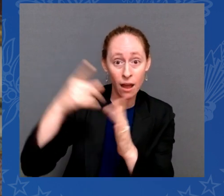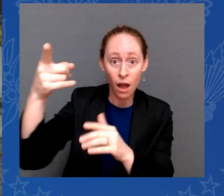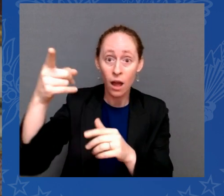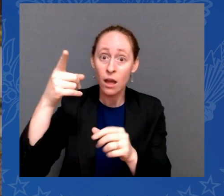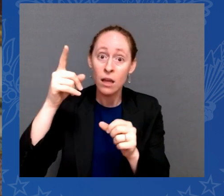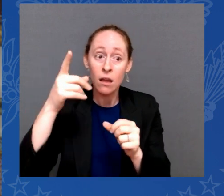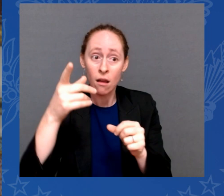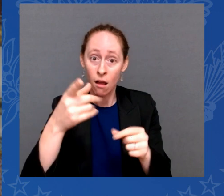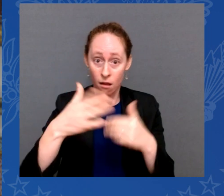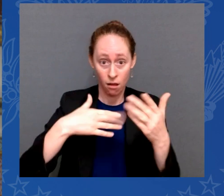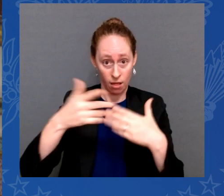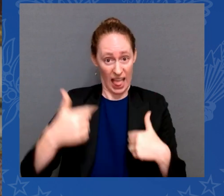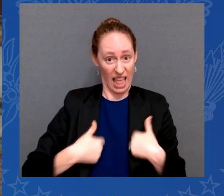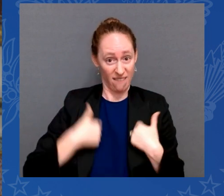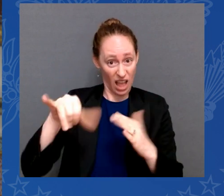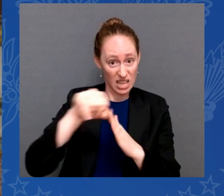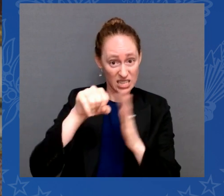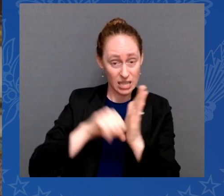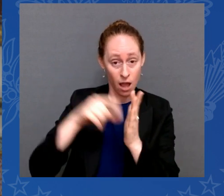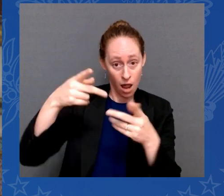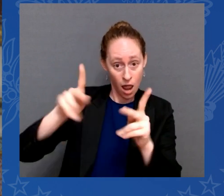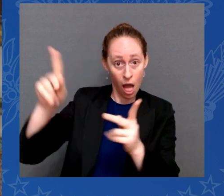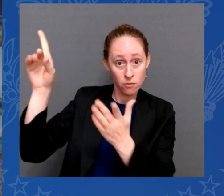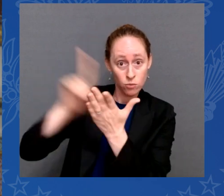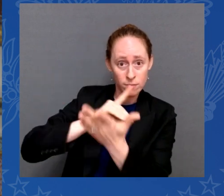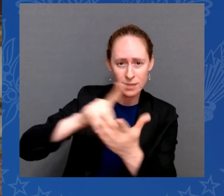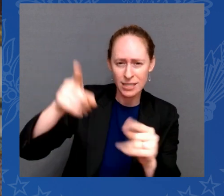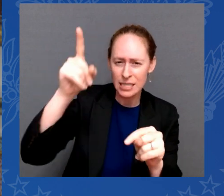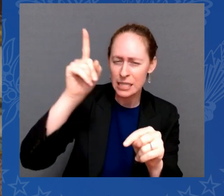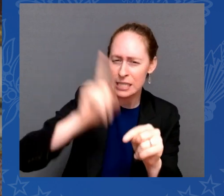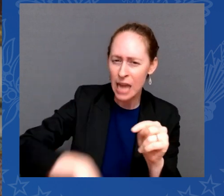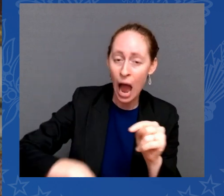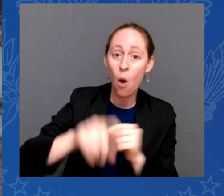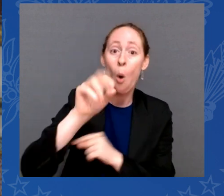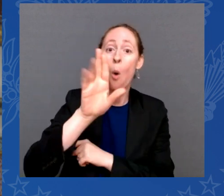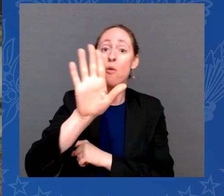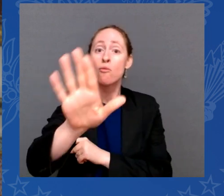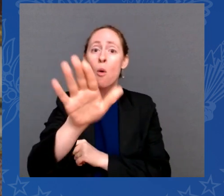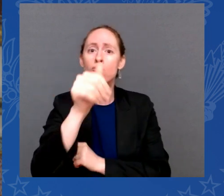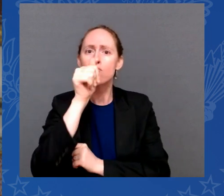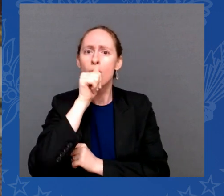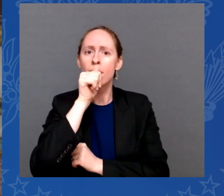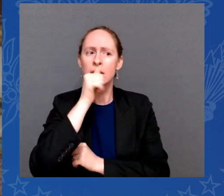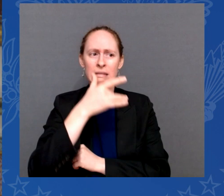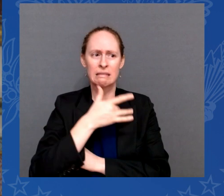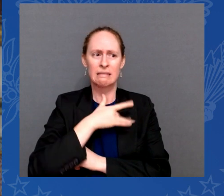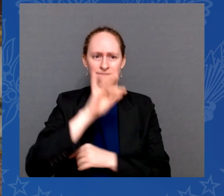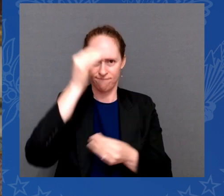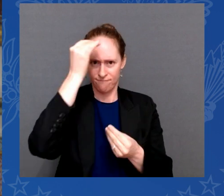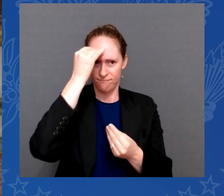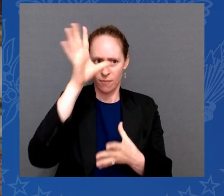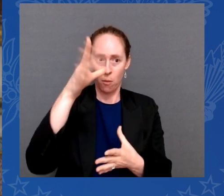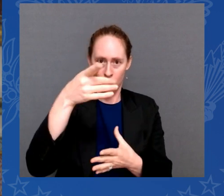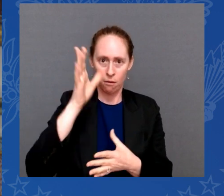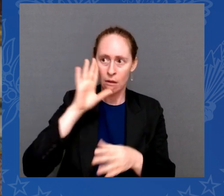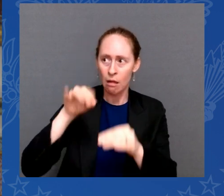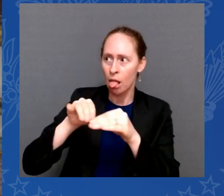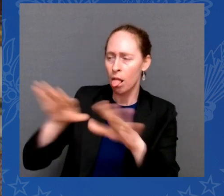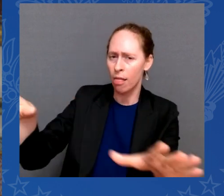We have issued guidance on the Emergency Medical Treatment and Active Labor Act, EMTALA, which I know that the Attorney General will speak more to,